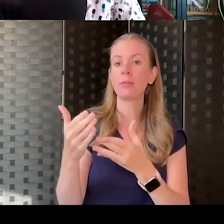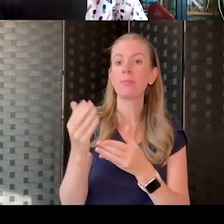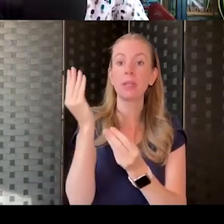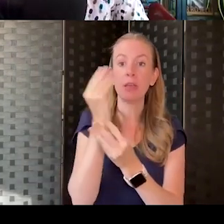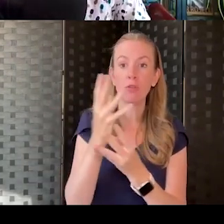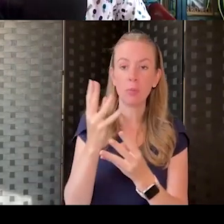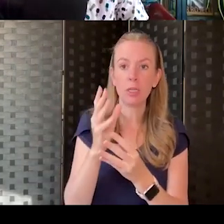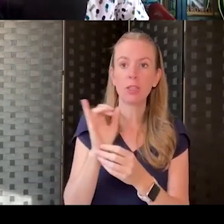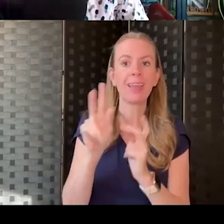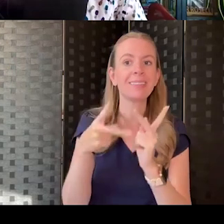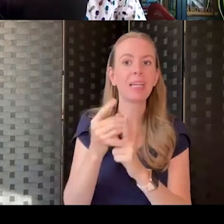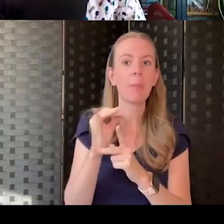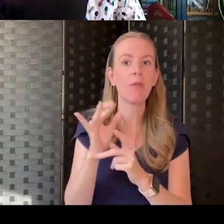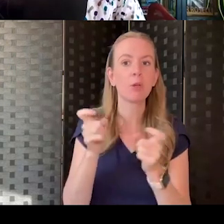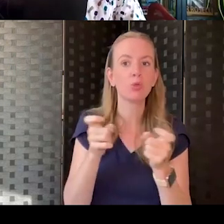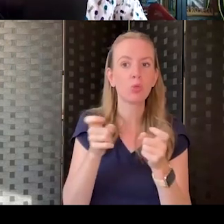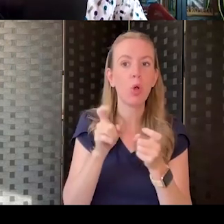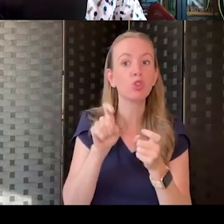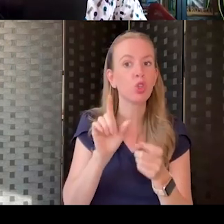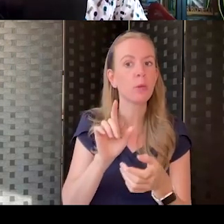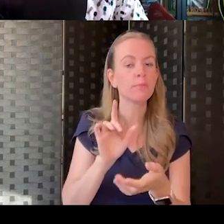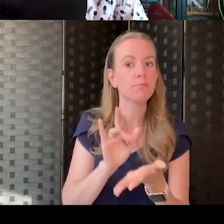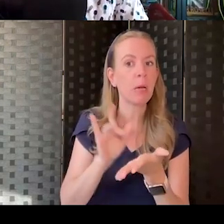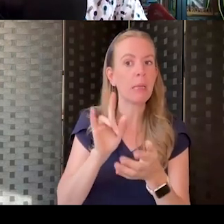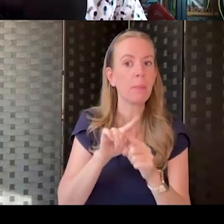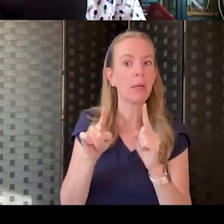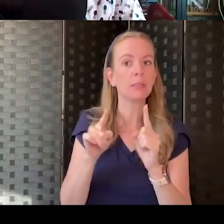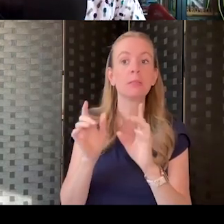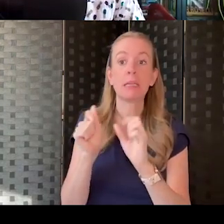such as the type of control, should be a button but have seen people use a link.